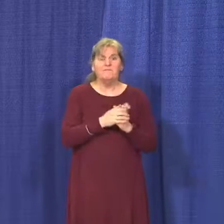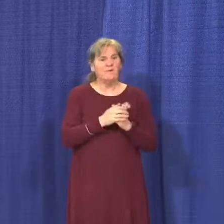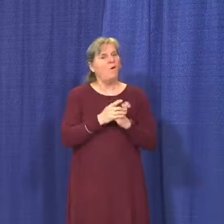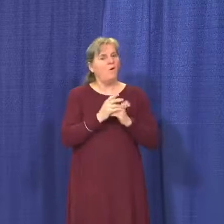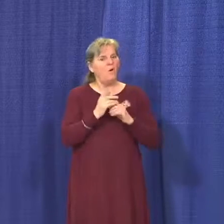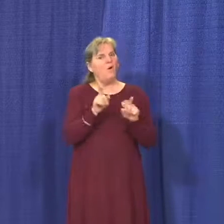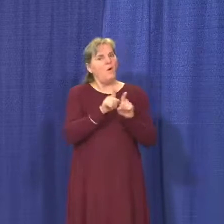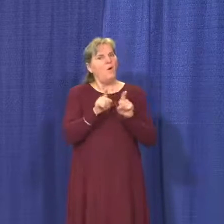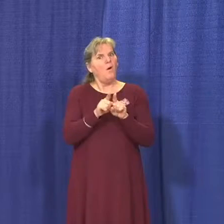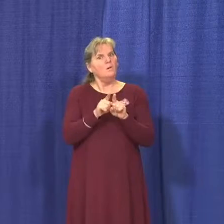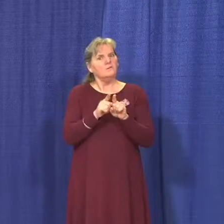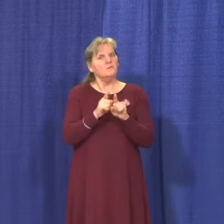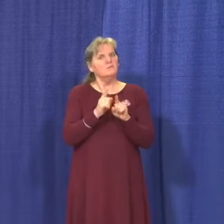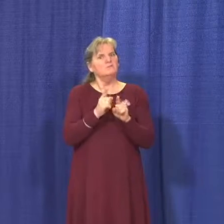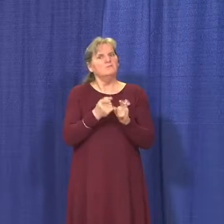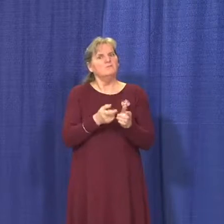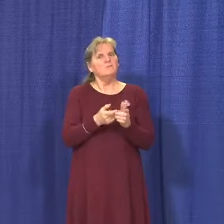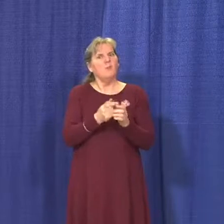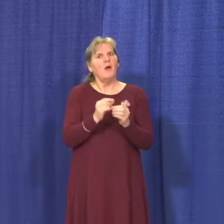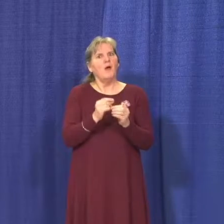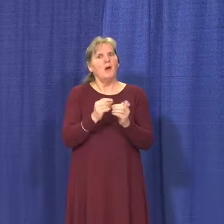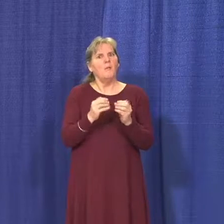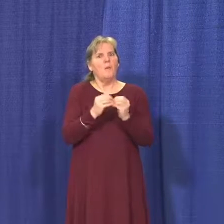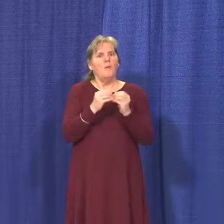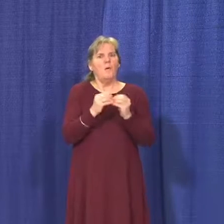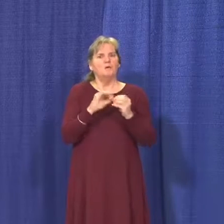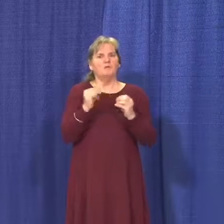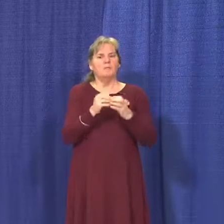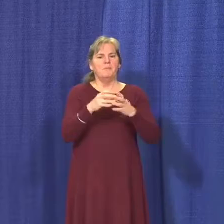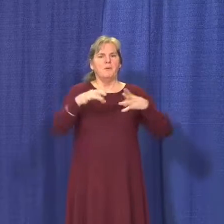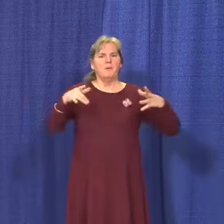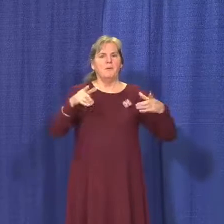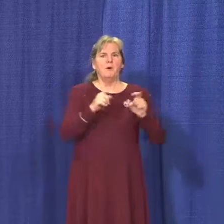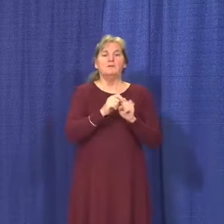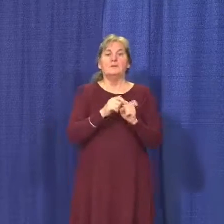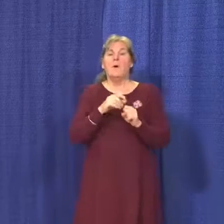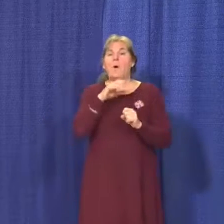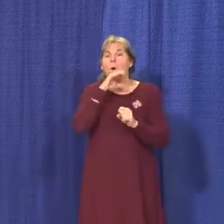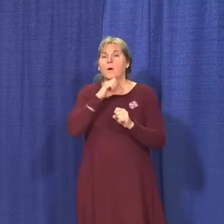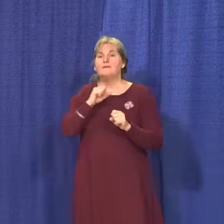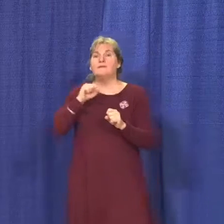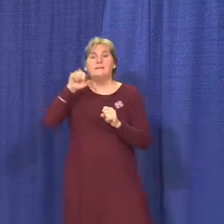because it will create jobs when they are needed the most, or a senior couple living in a rural